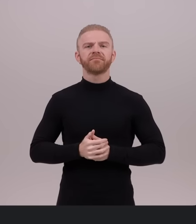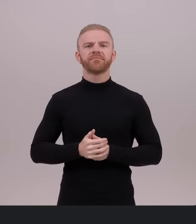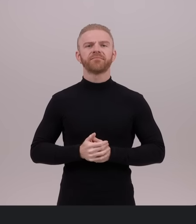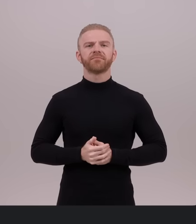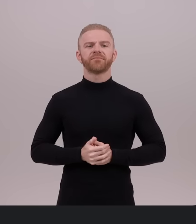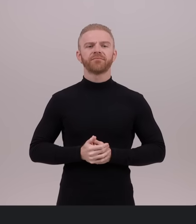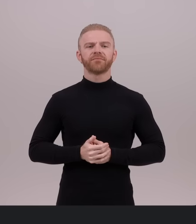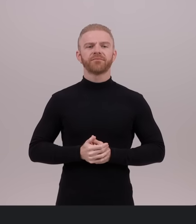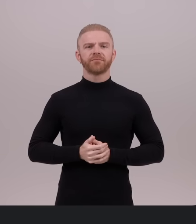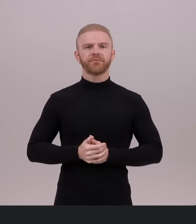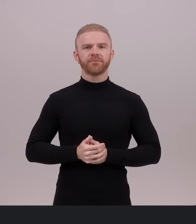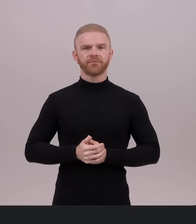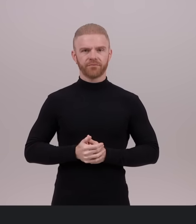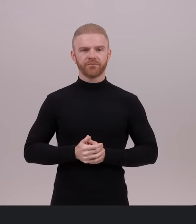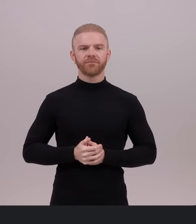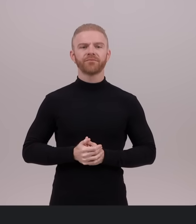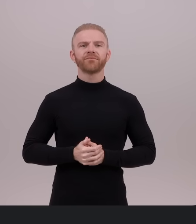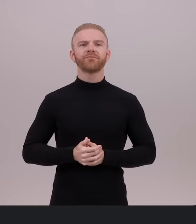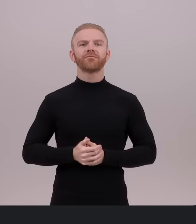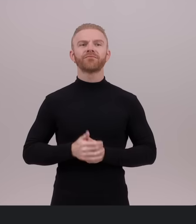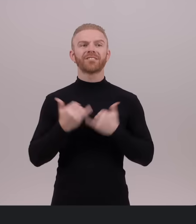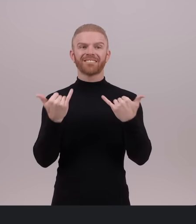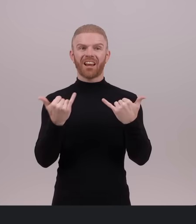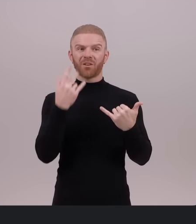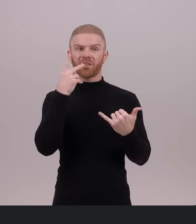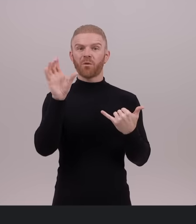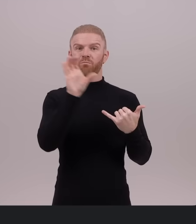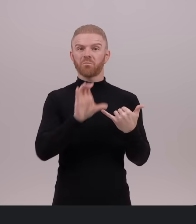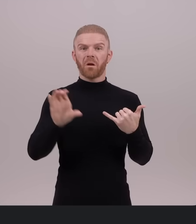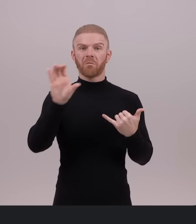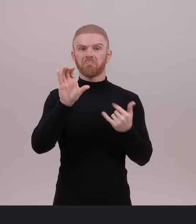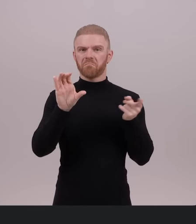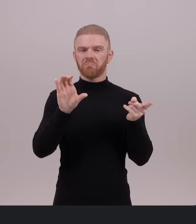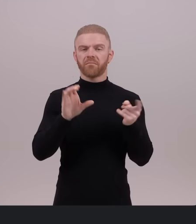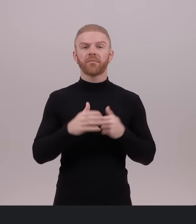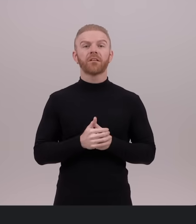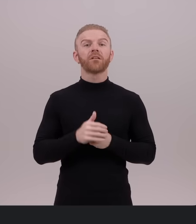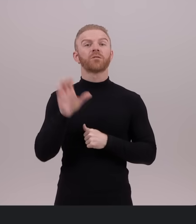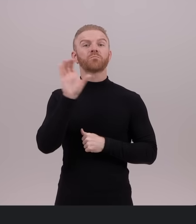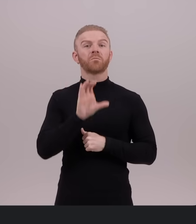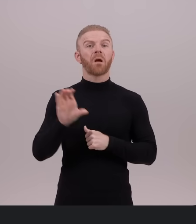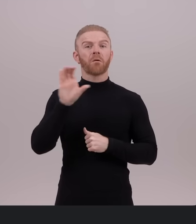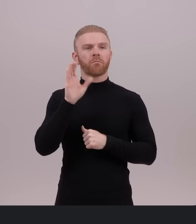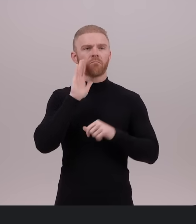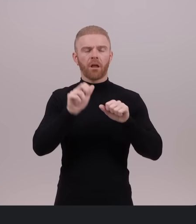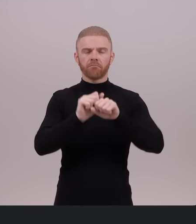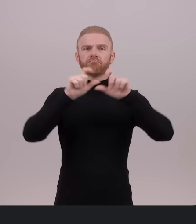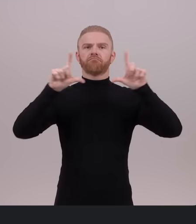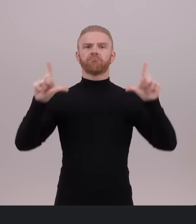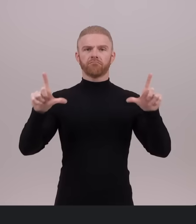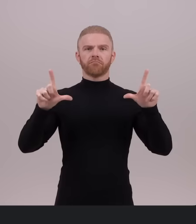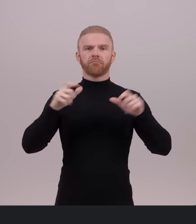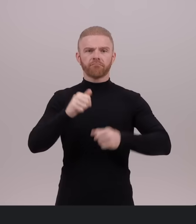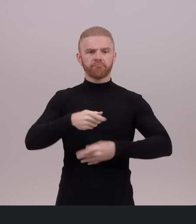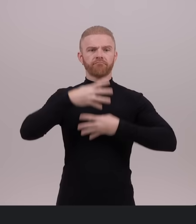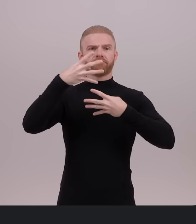Now, what will happen in a second is you'll see Chrome popping up, loading our page. Basically, the same thing that would